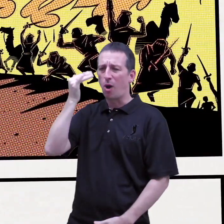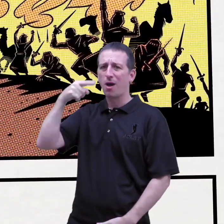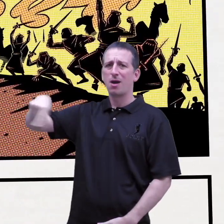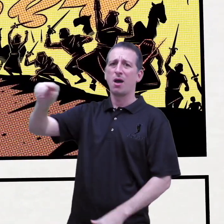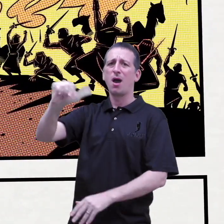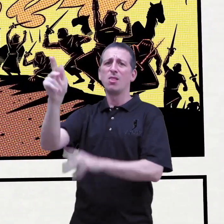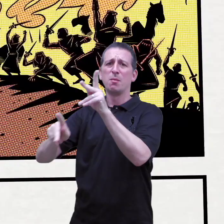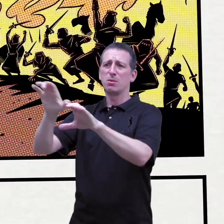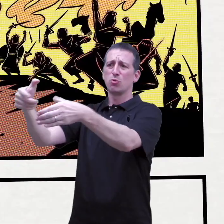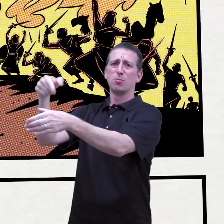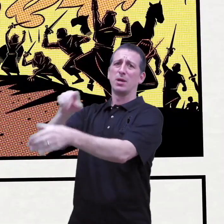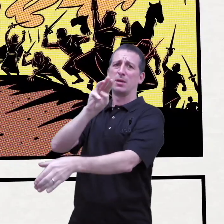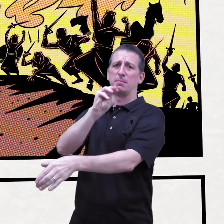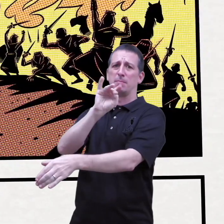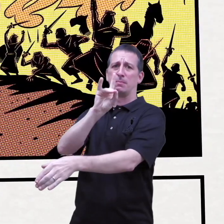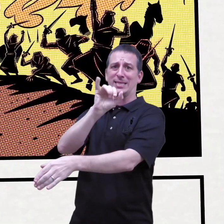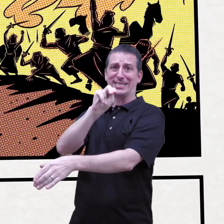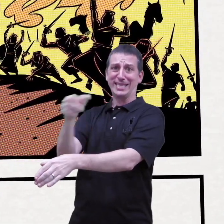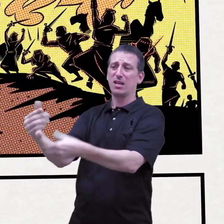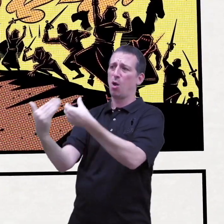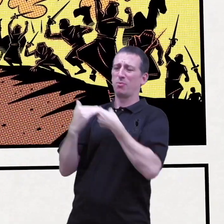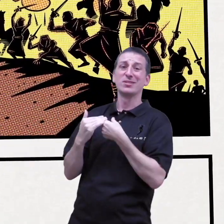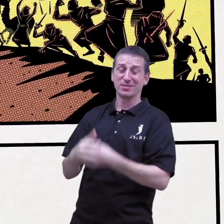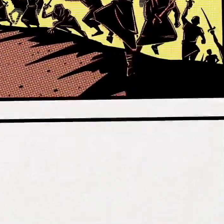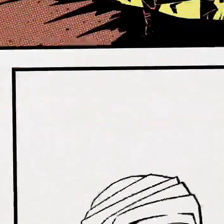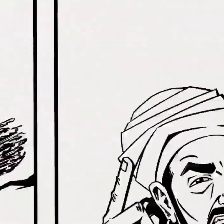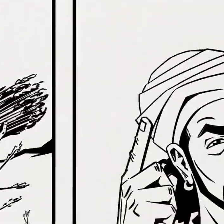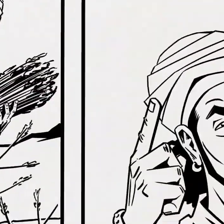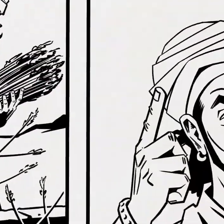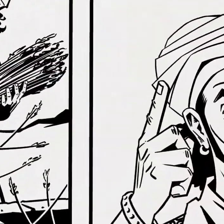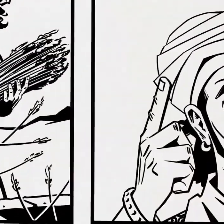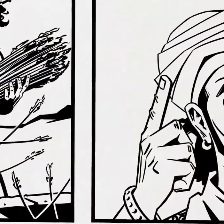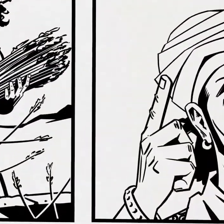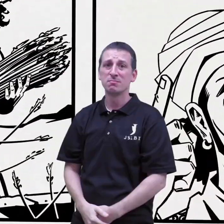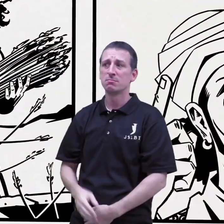oppressed by an invading people, the Midianites. Jon: Got it.